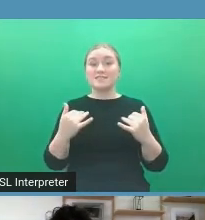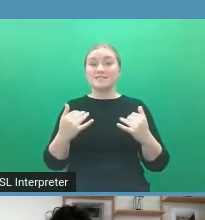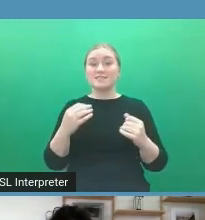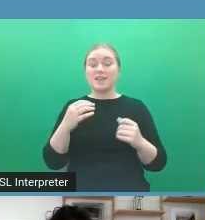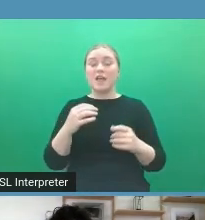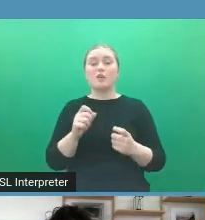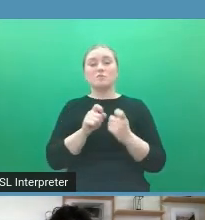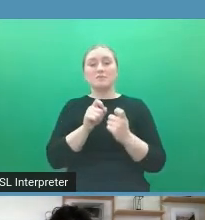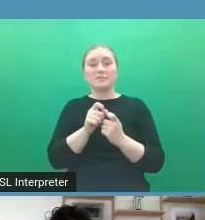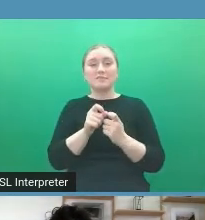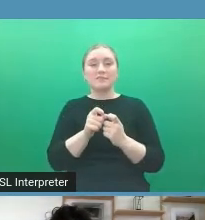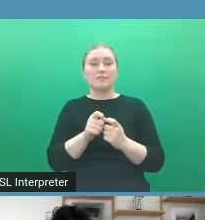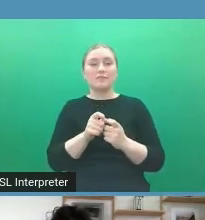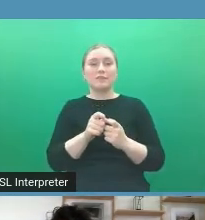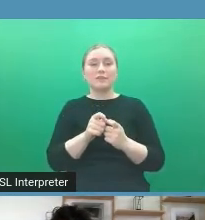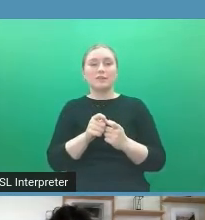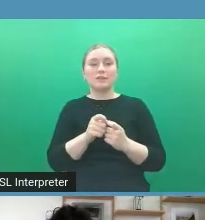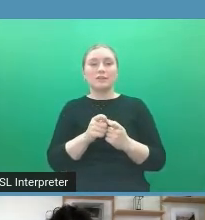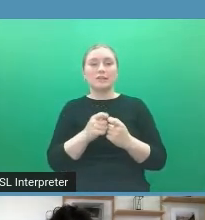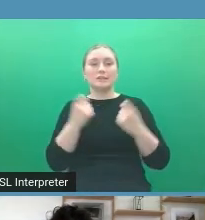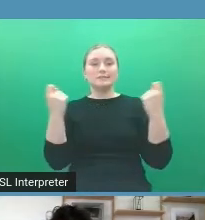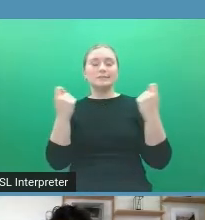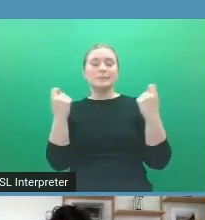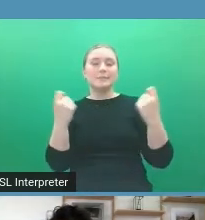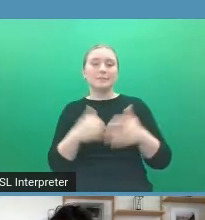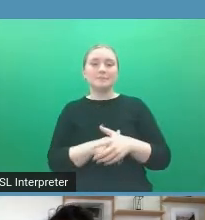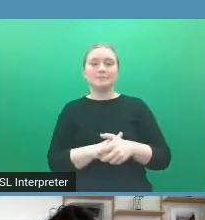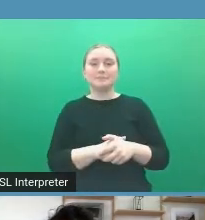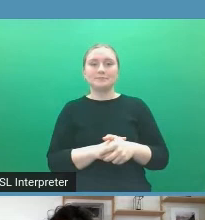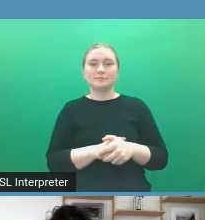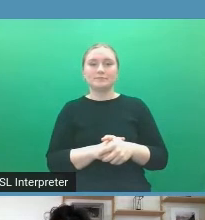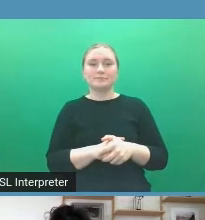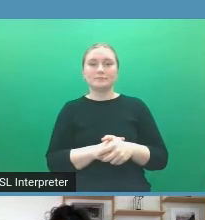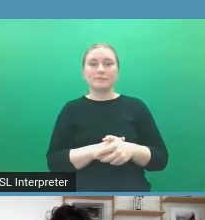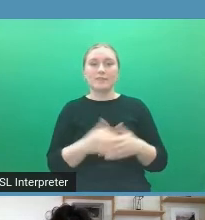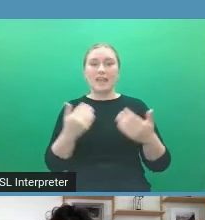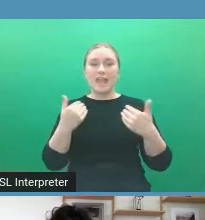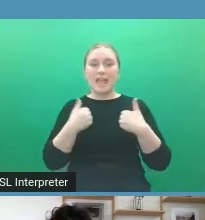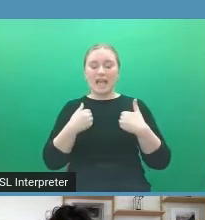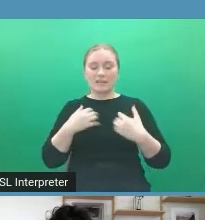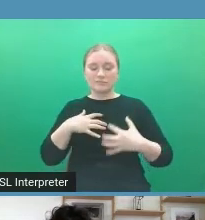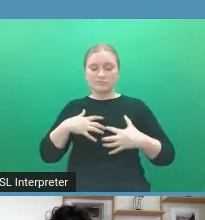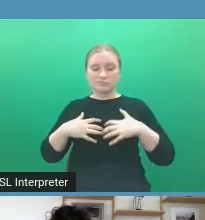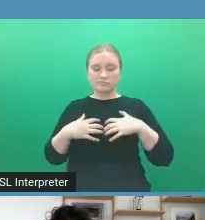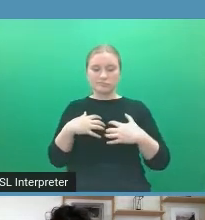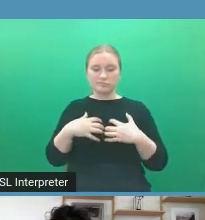know we want to be careful though because we have all kinds of biases built into the legacy of the